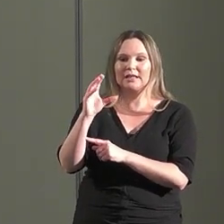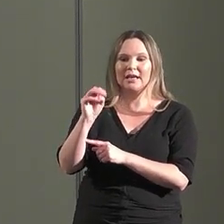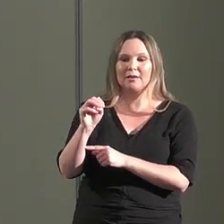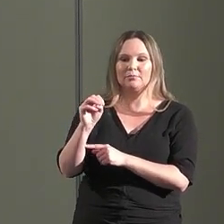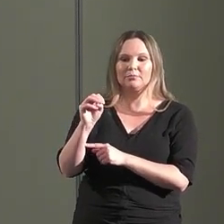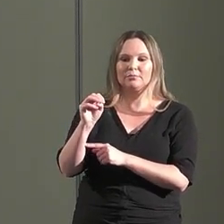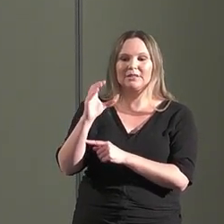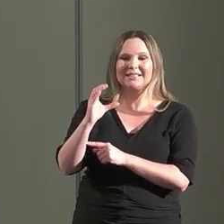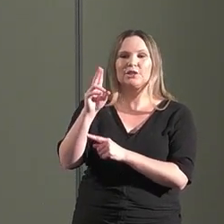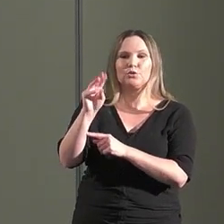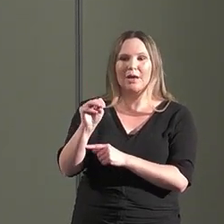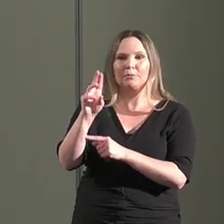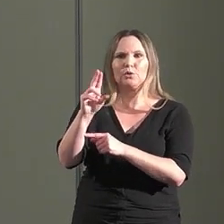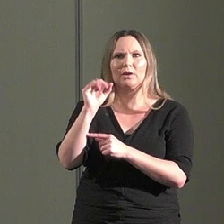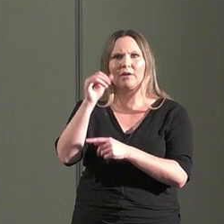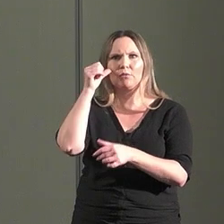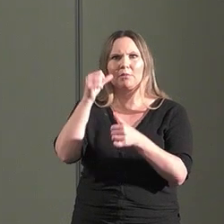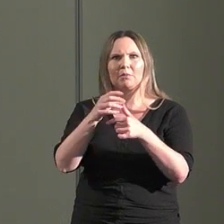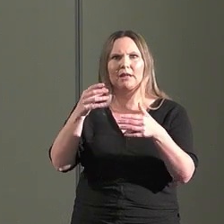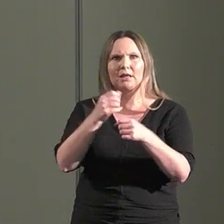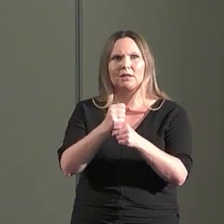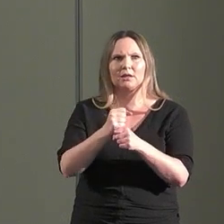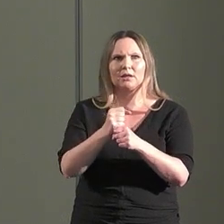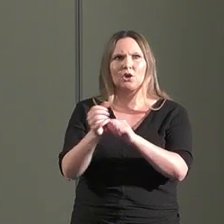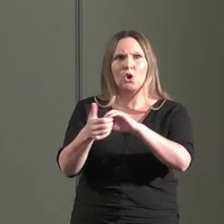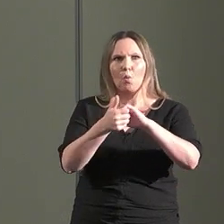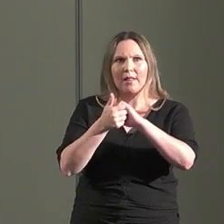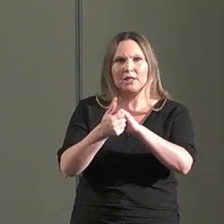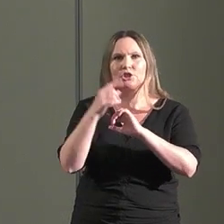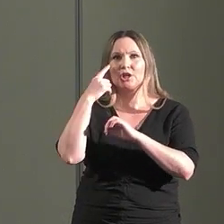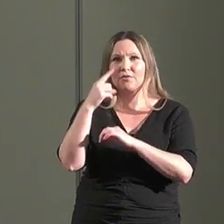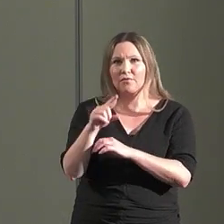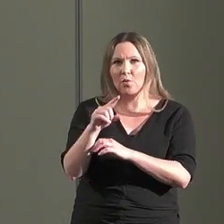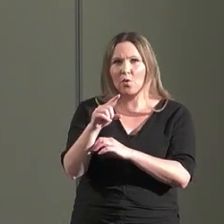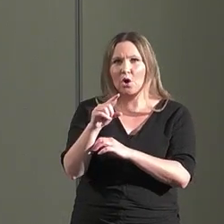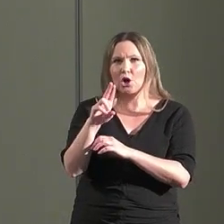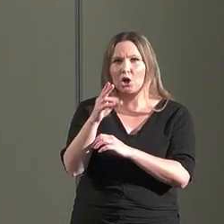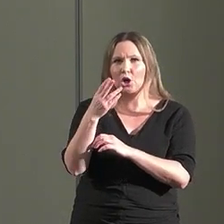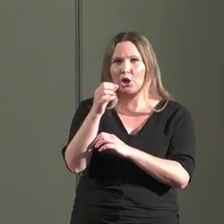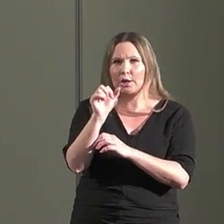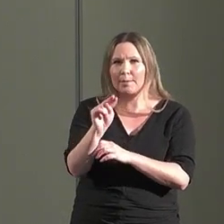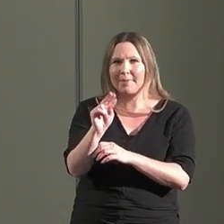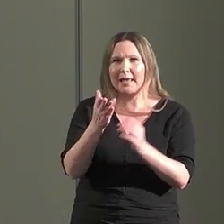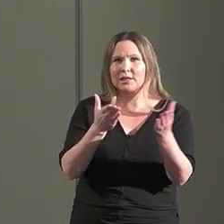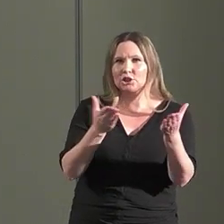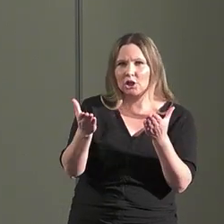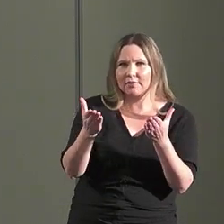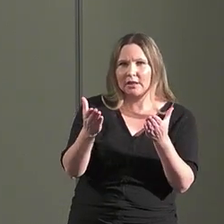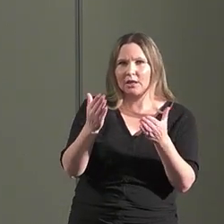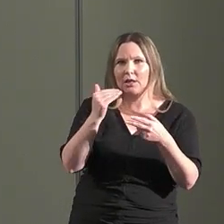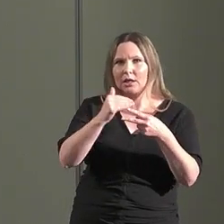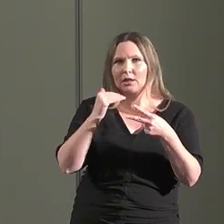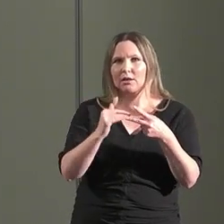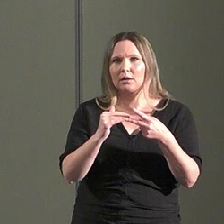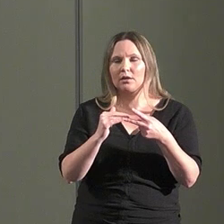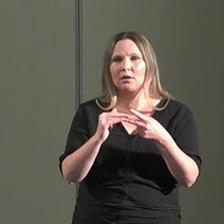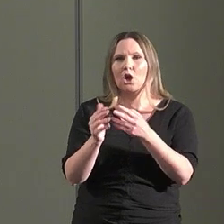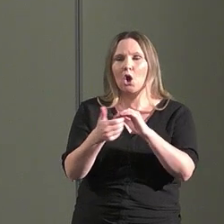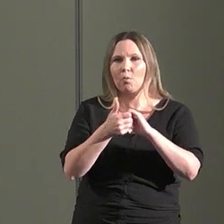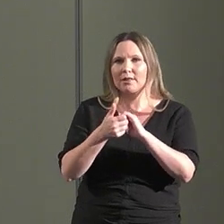Which if I remember the acronyms coalition for urban serving and coalition of urban and